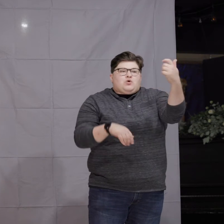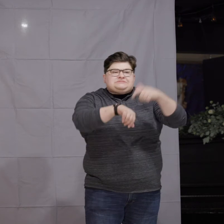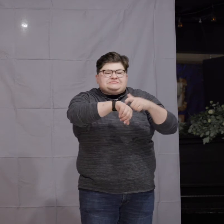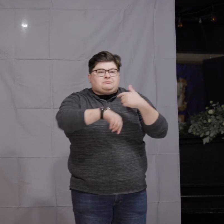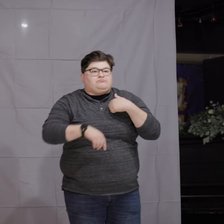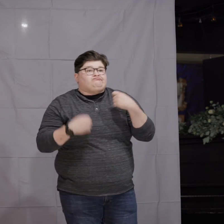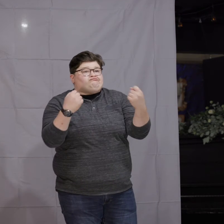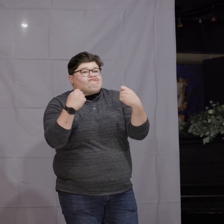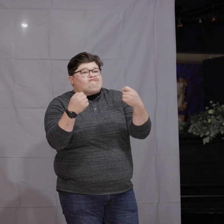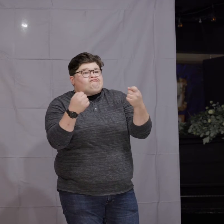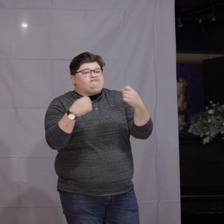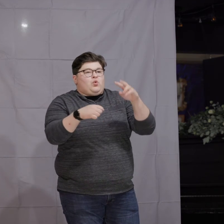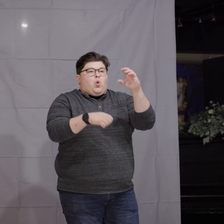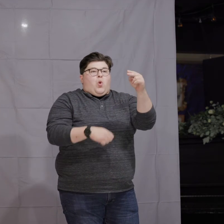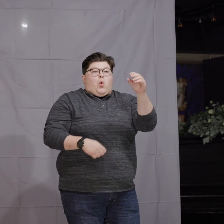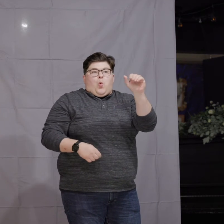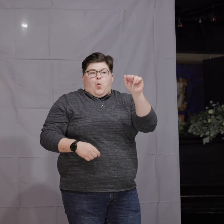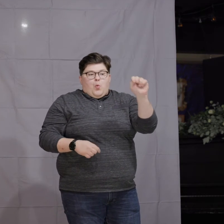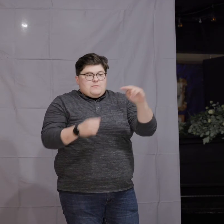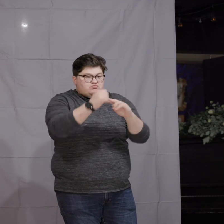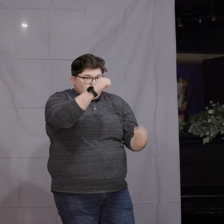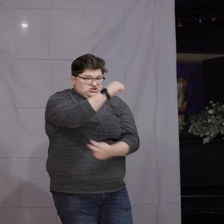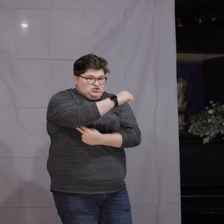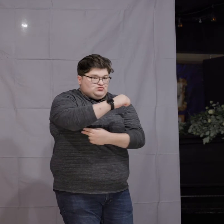Another time, I was on the Hoan Bridge in Milwaukee,